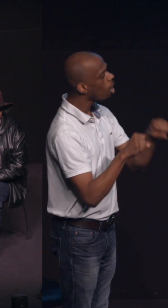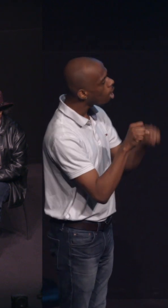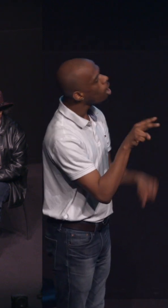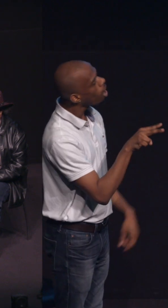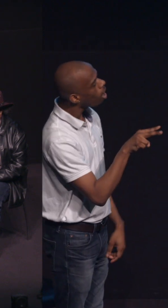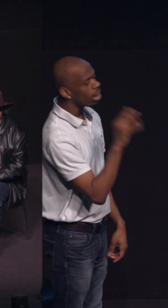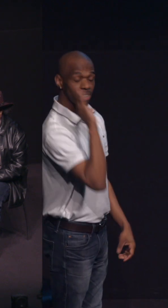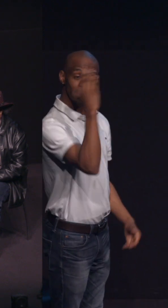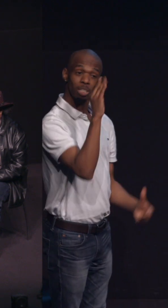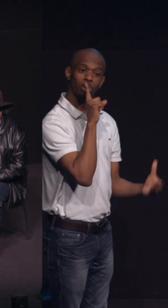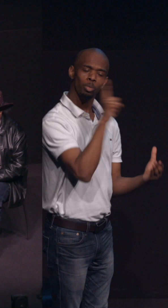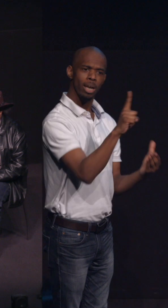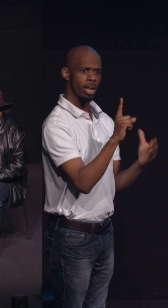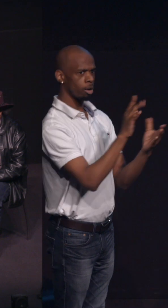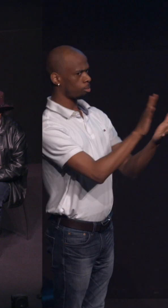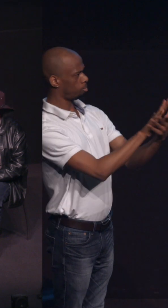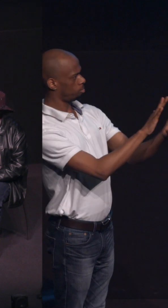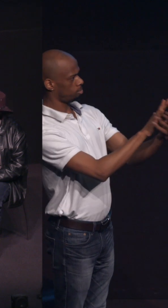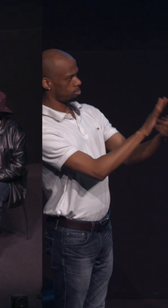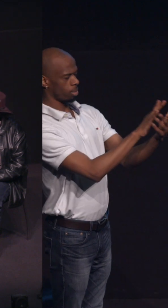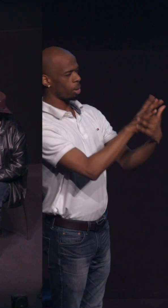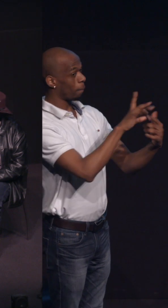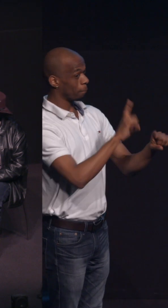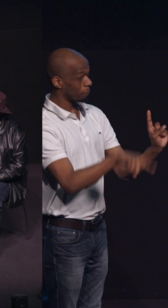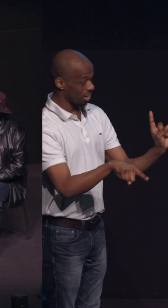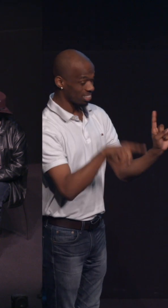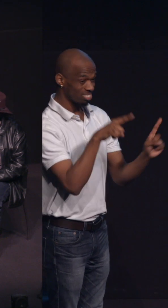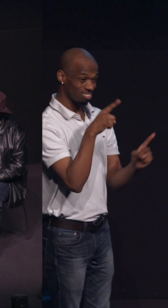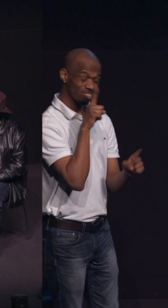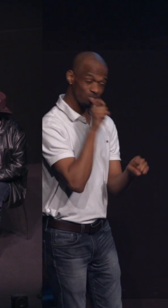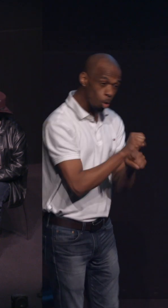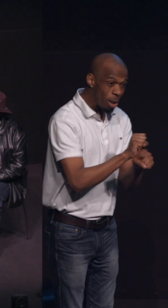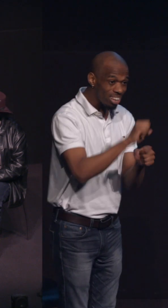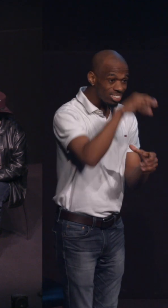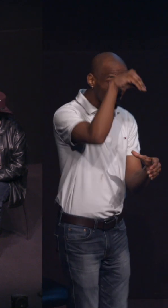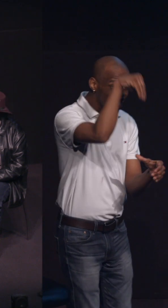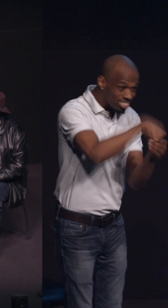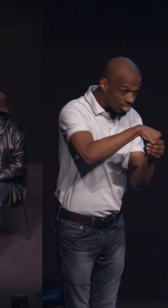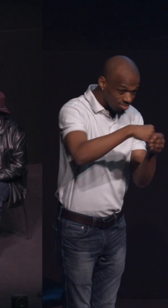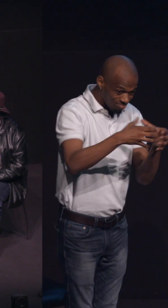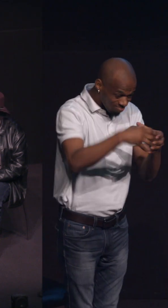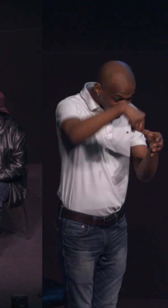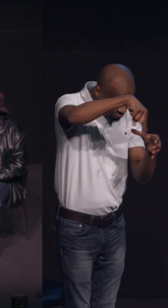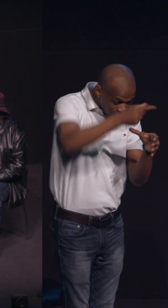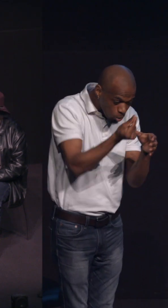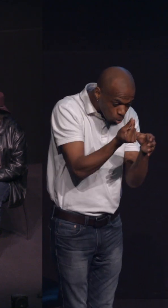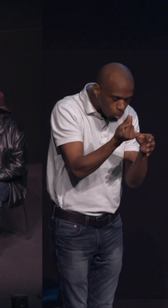of challenges, so can you just talk about it all? Pandora: Thank you, and also I just wanna,